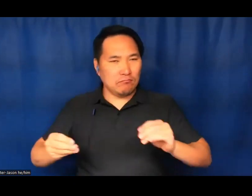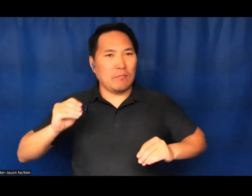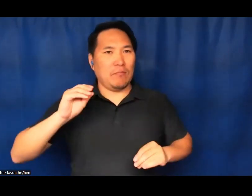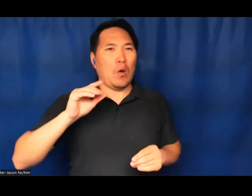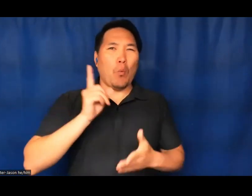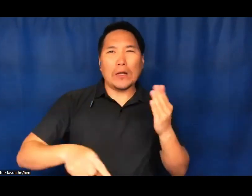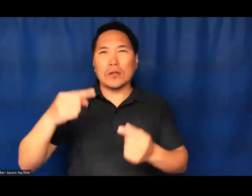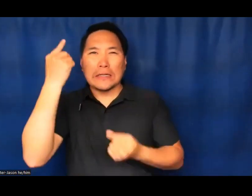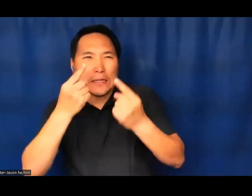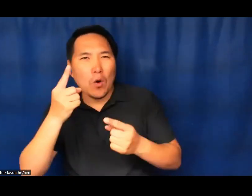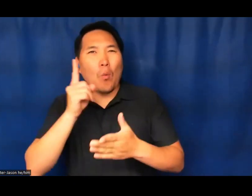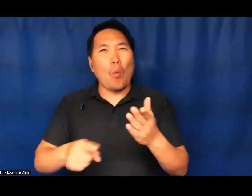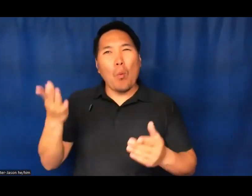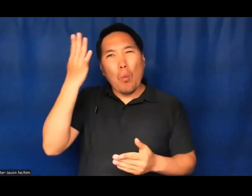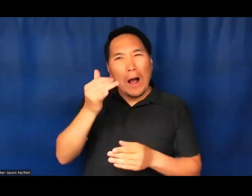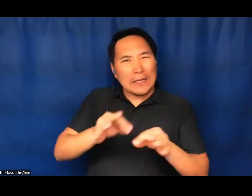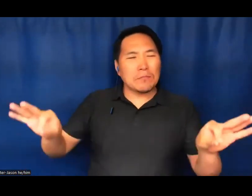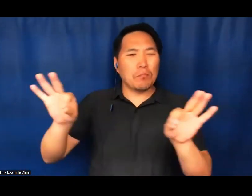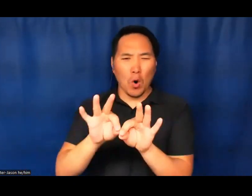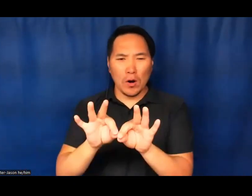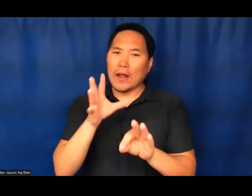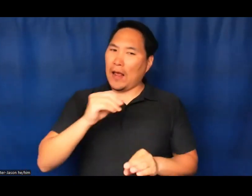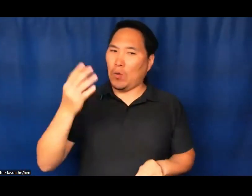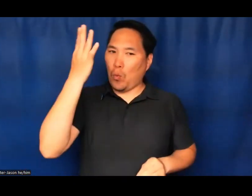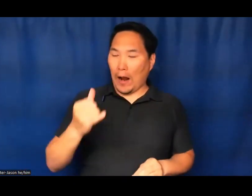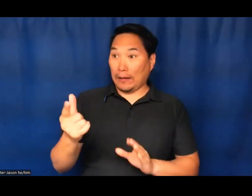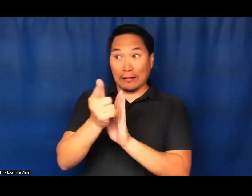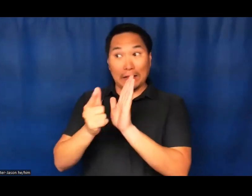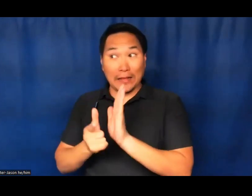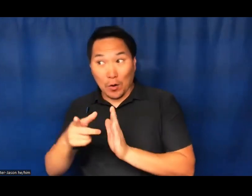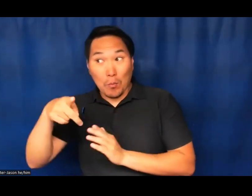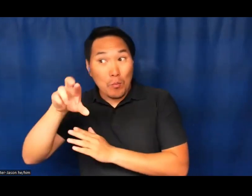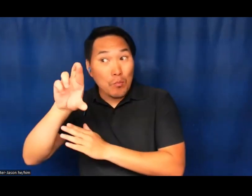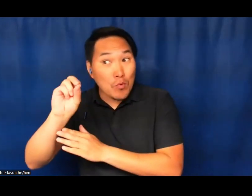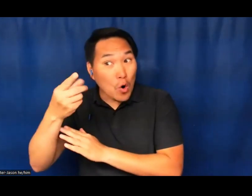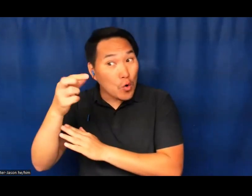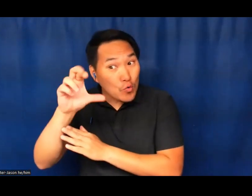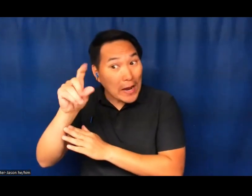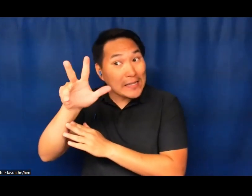for, why they're important for audience of legal progressives, as I take it most of this audience is.